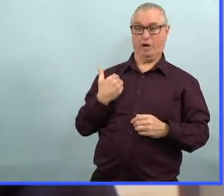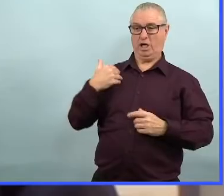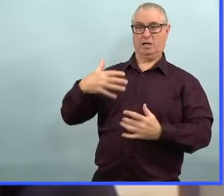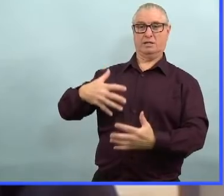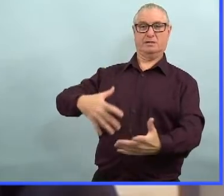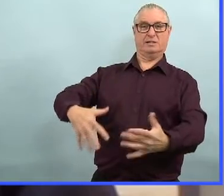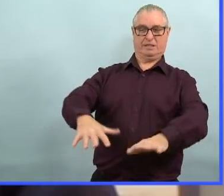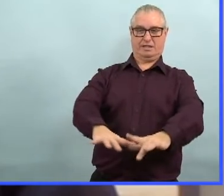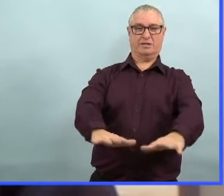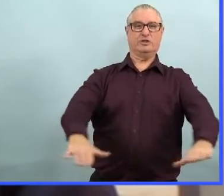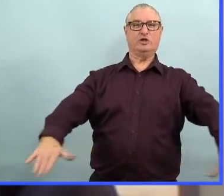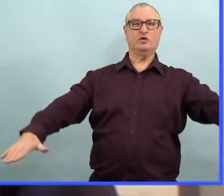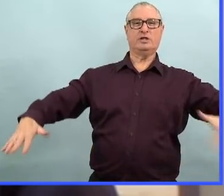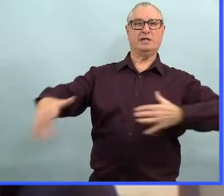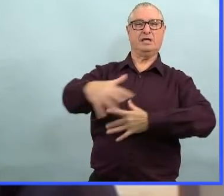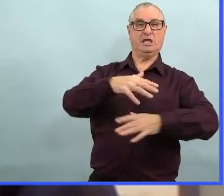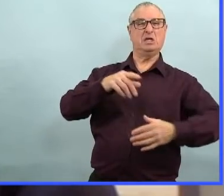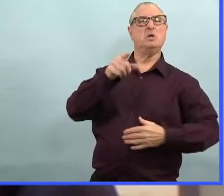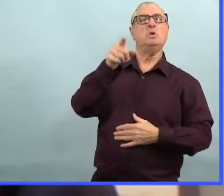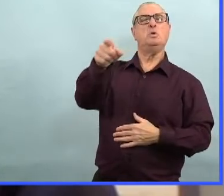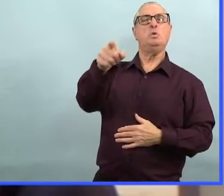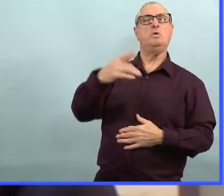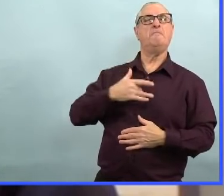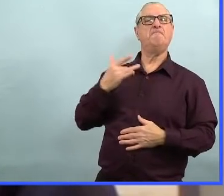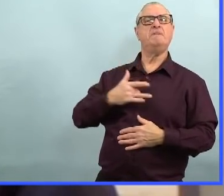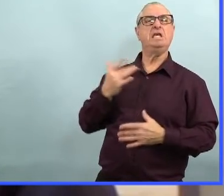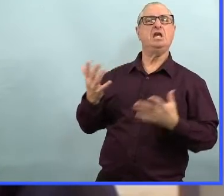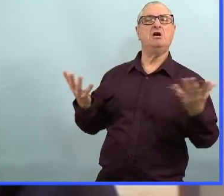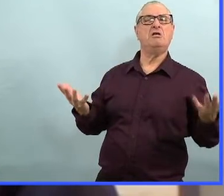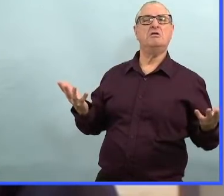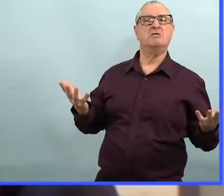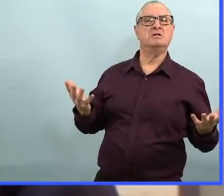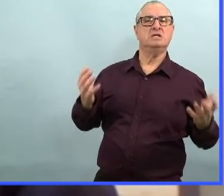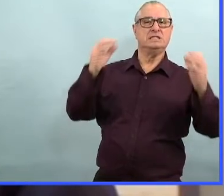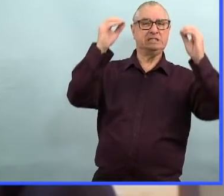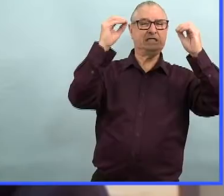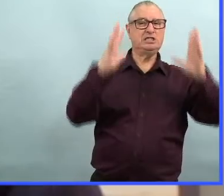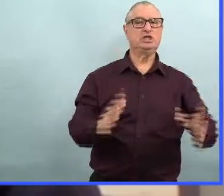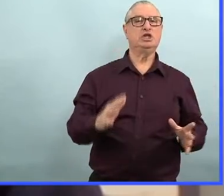really an answer on on what the plan is i know that discussions are happening but you know can't